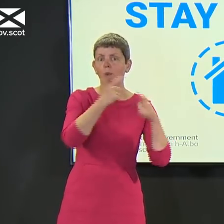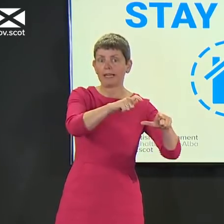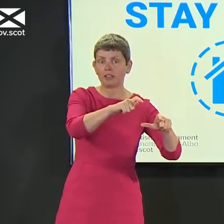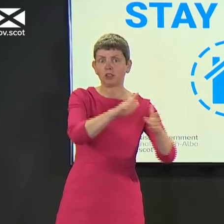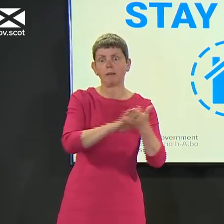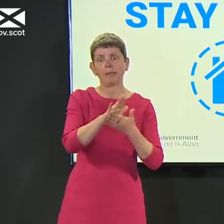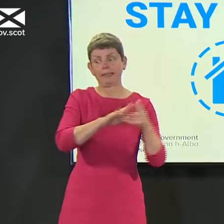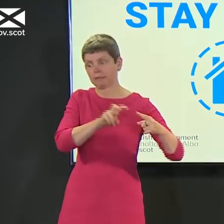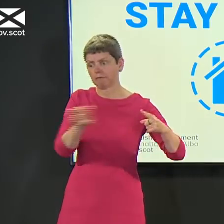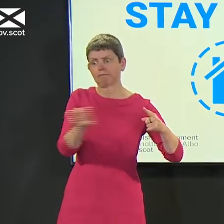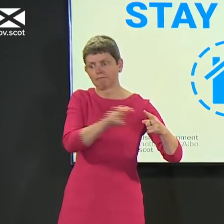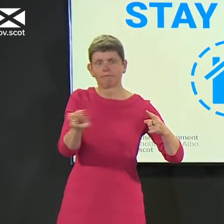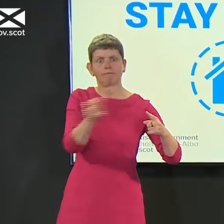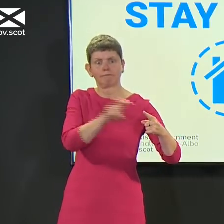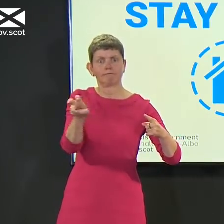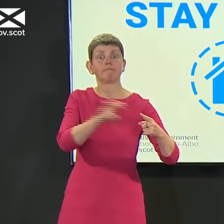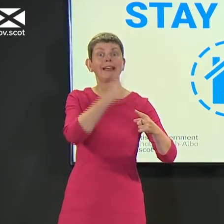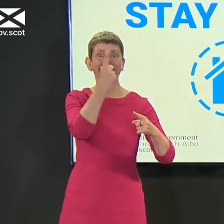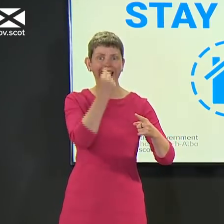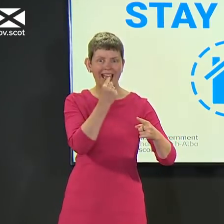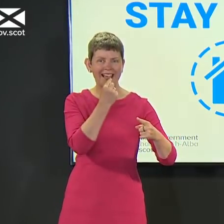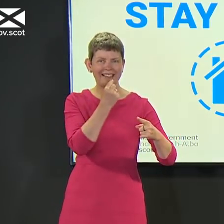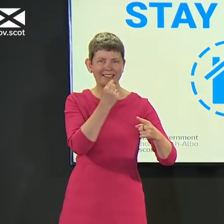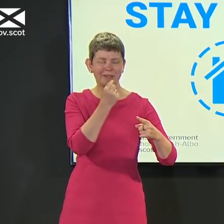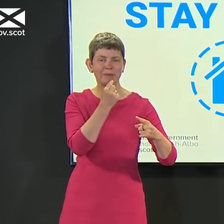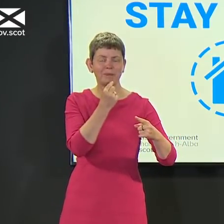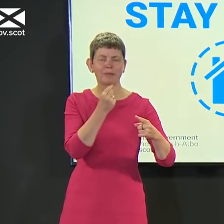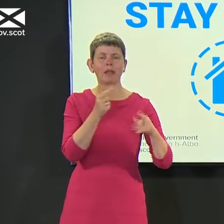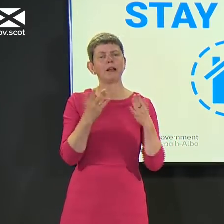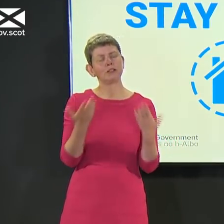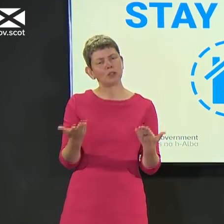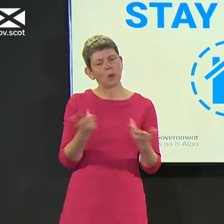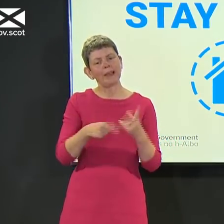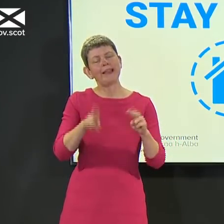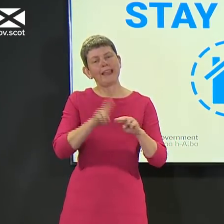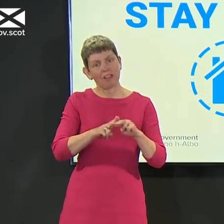level two at the end of April i think it's important to reassure you that we do expect